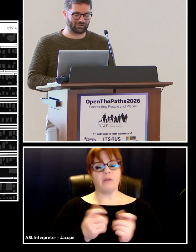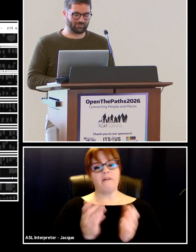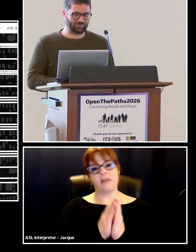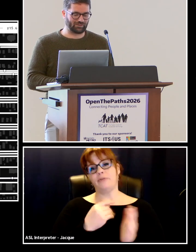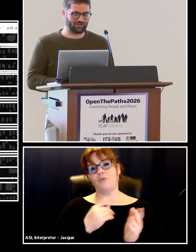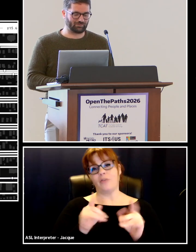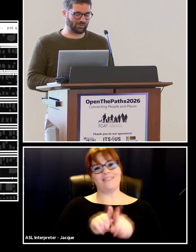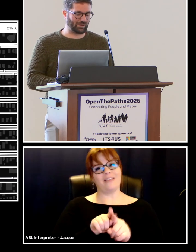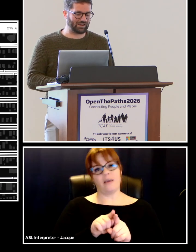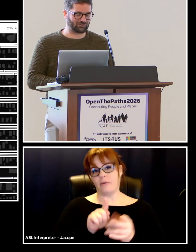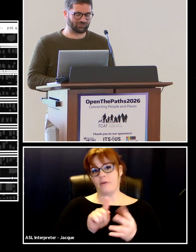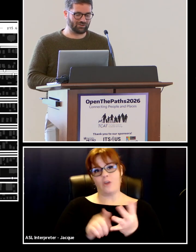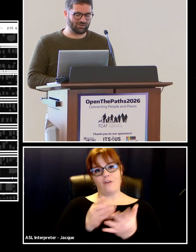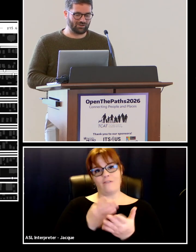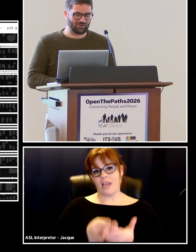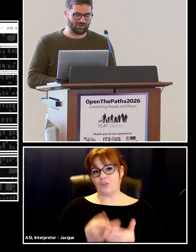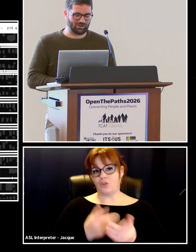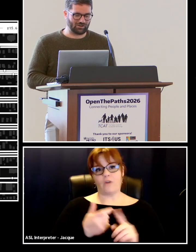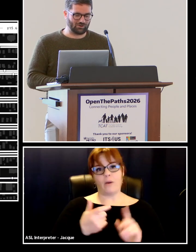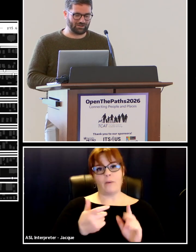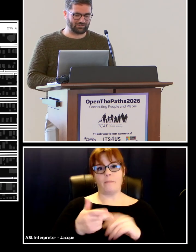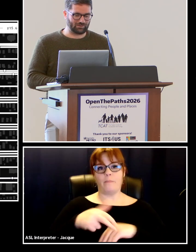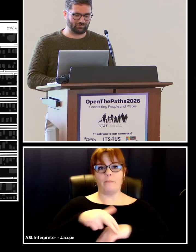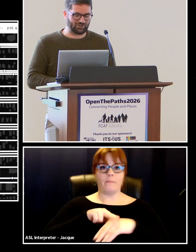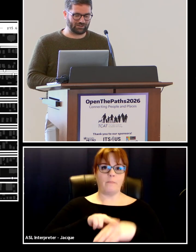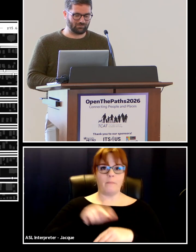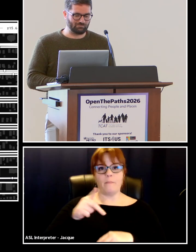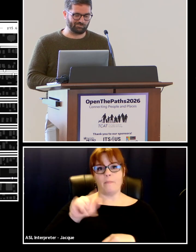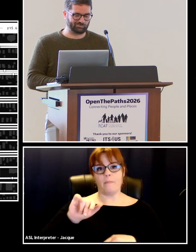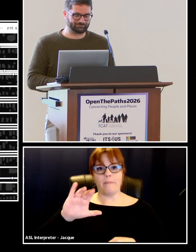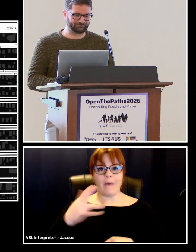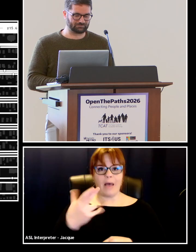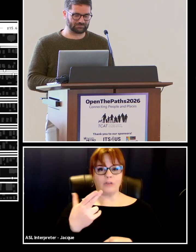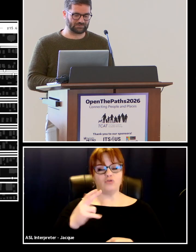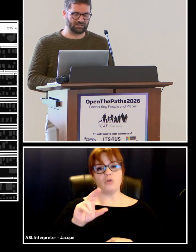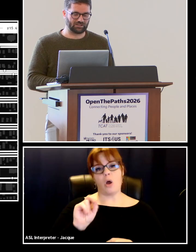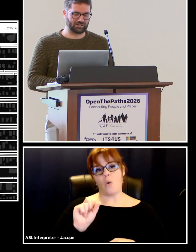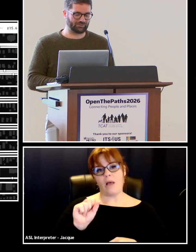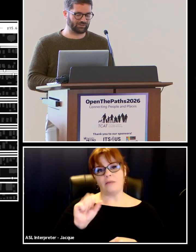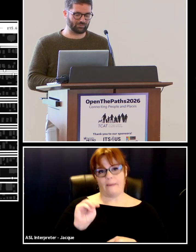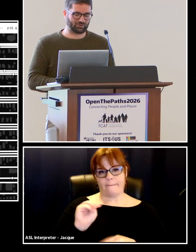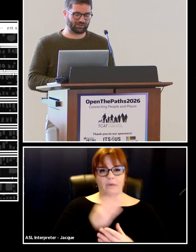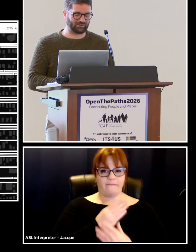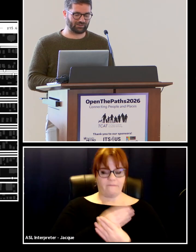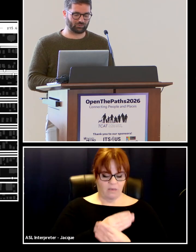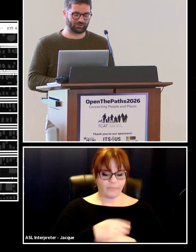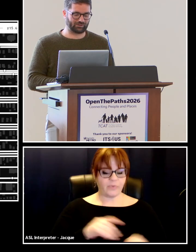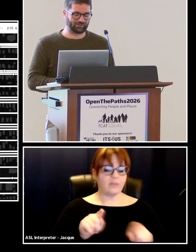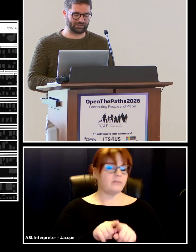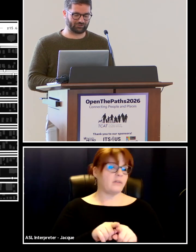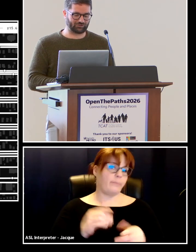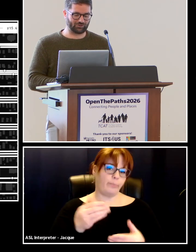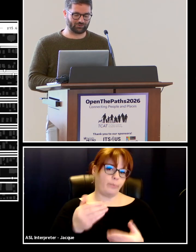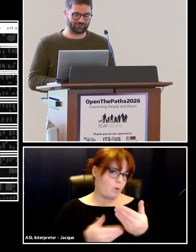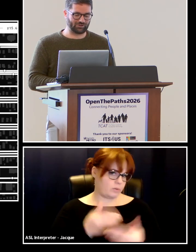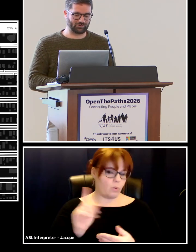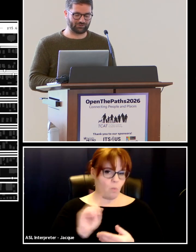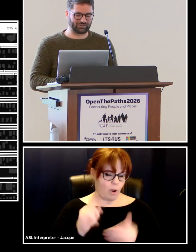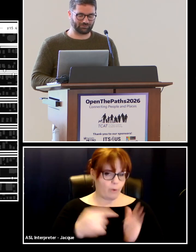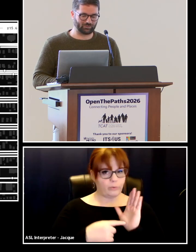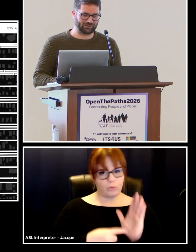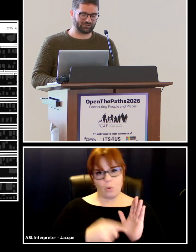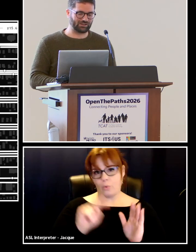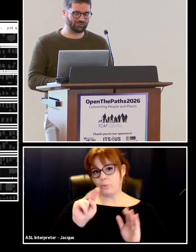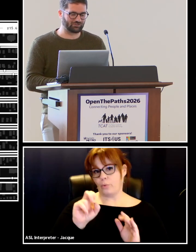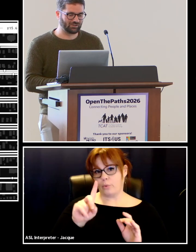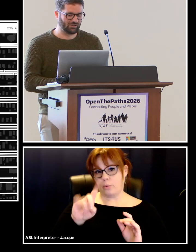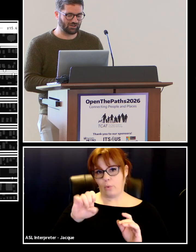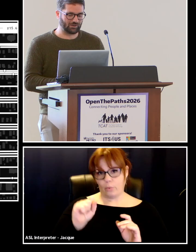from the the patch uh OSM file uh same process where it it shows the nodes that will be changed